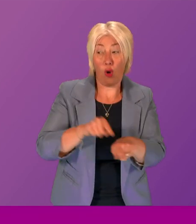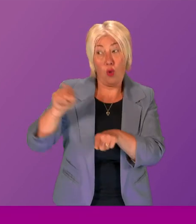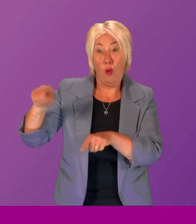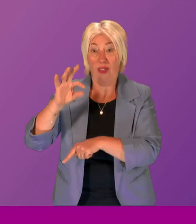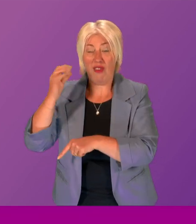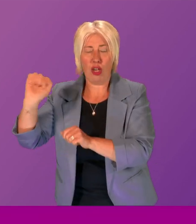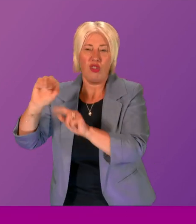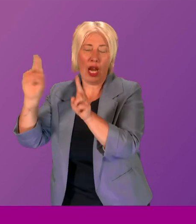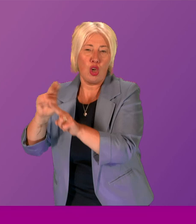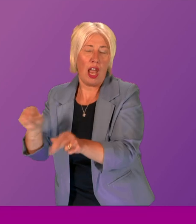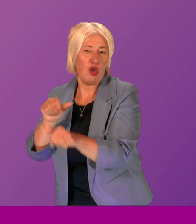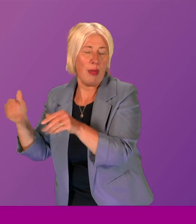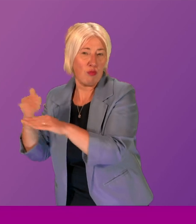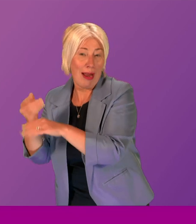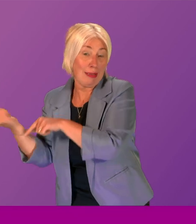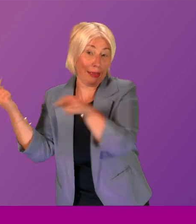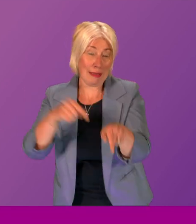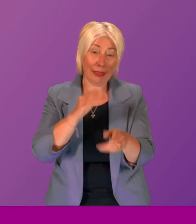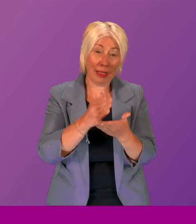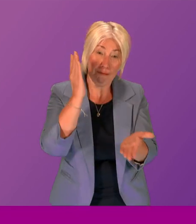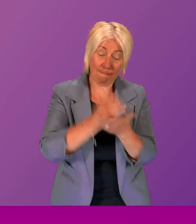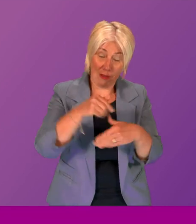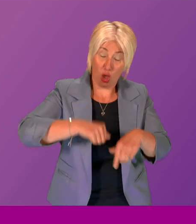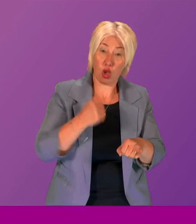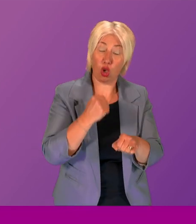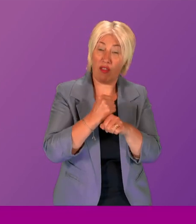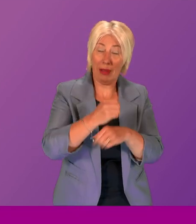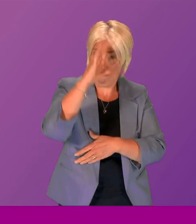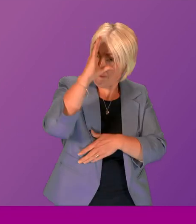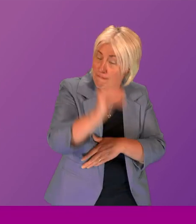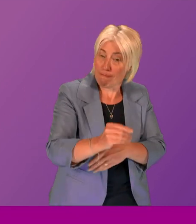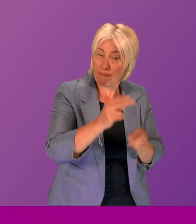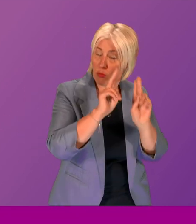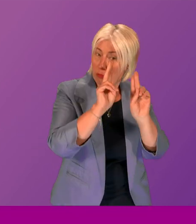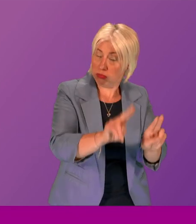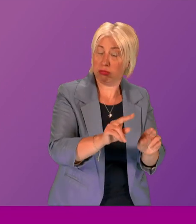he establish a new statutory delivery authority with specific responsibility for developing and